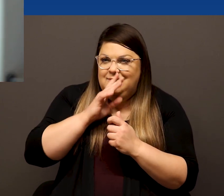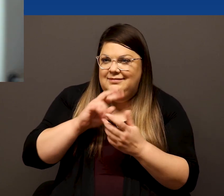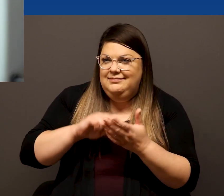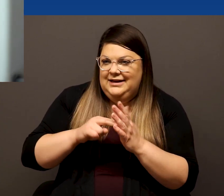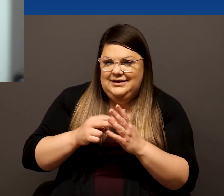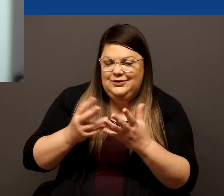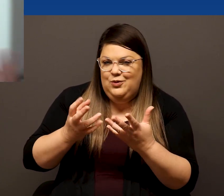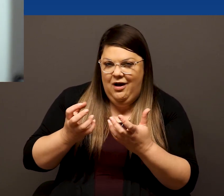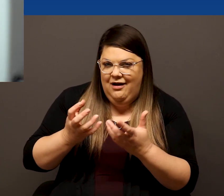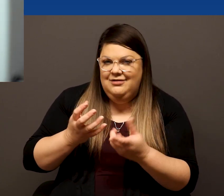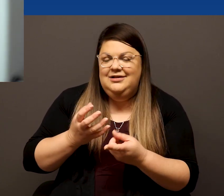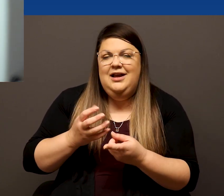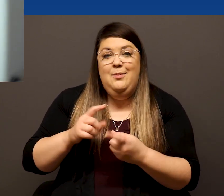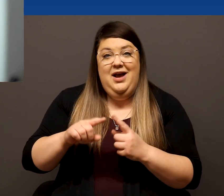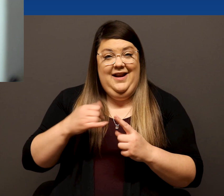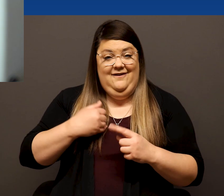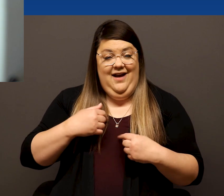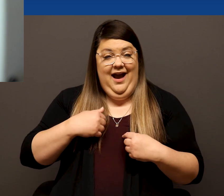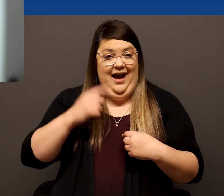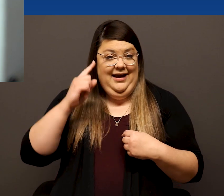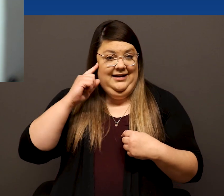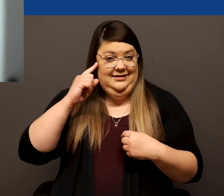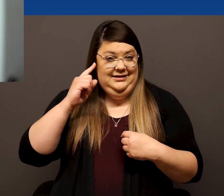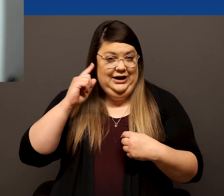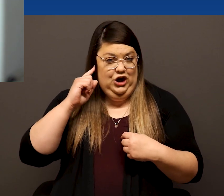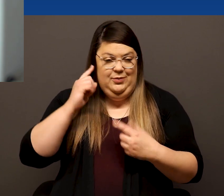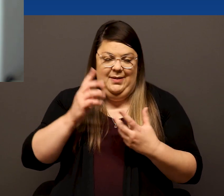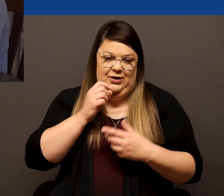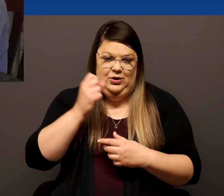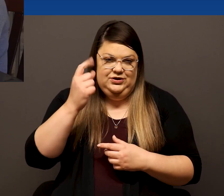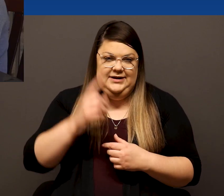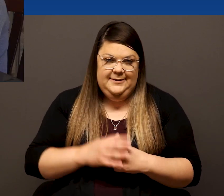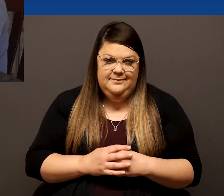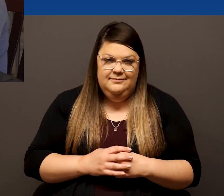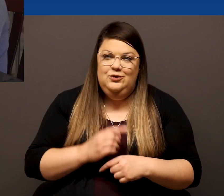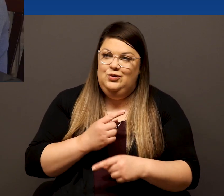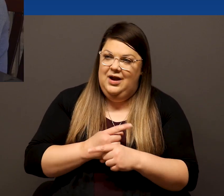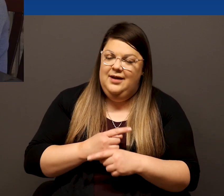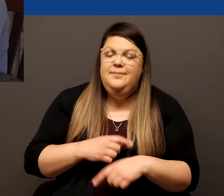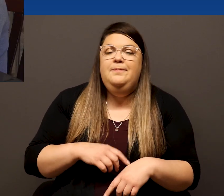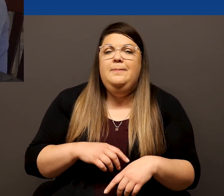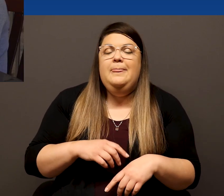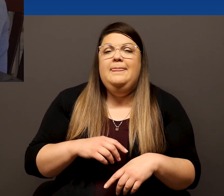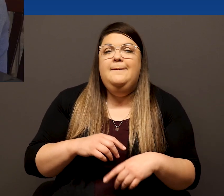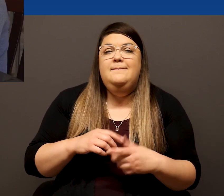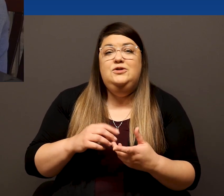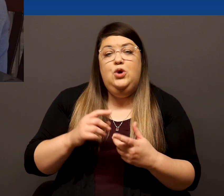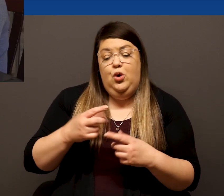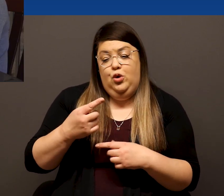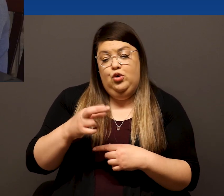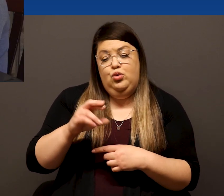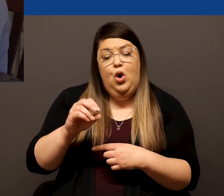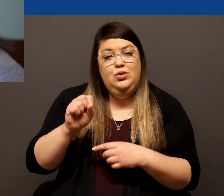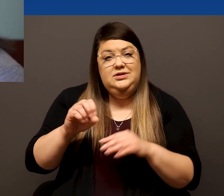but if I hear him, I may not understand what he's saying. When we look at, like I said, gross motor, he's doing really well.